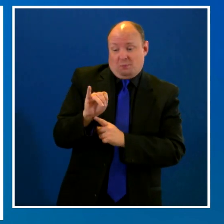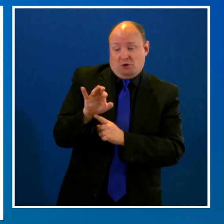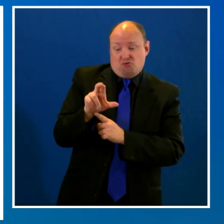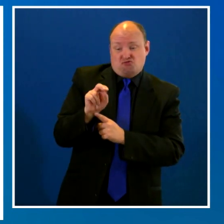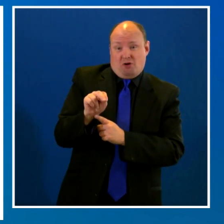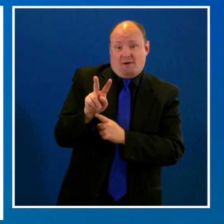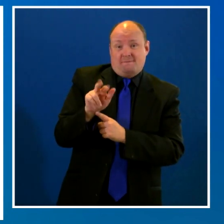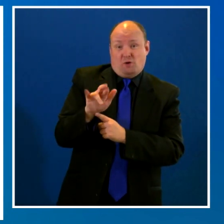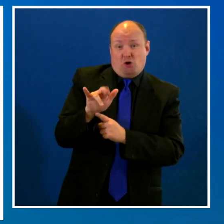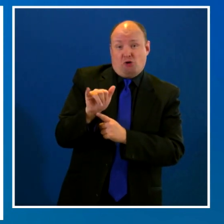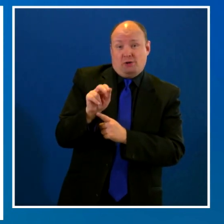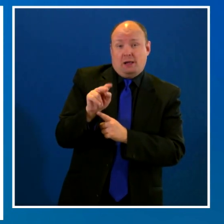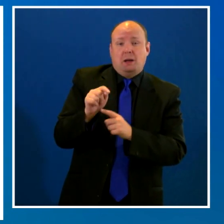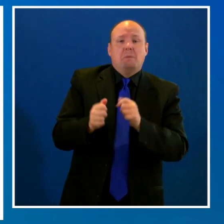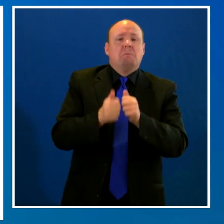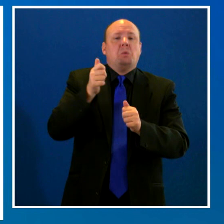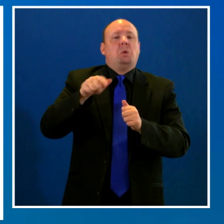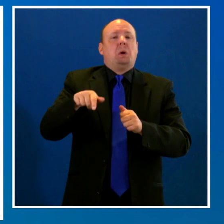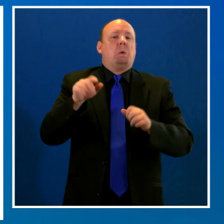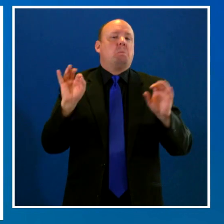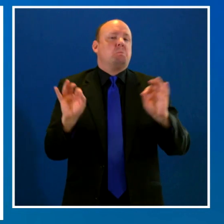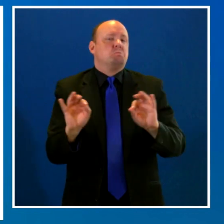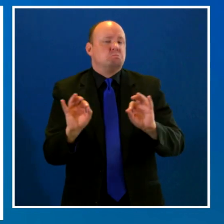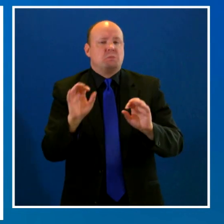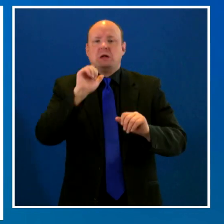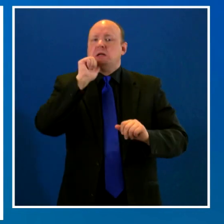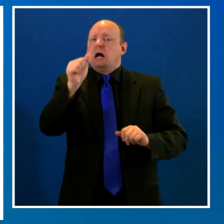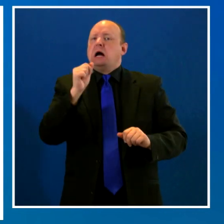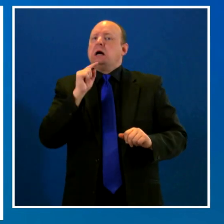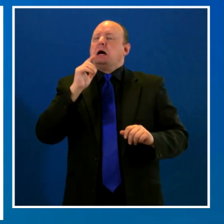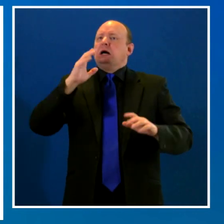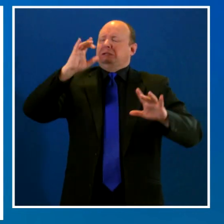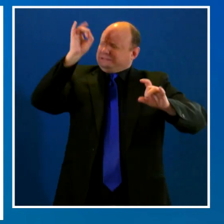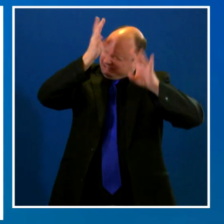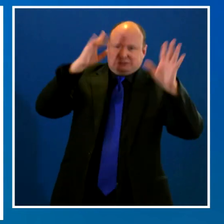less severe case than earlier variants, which is helping keep